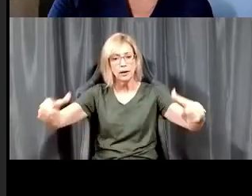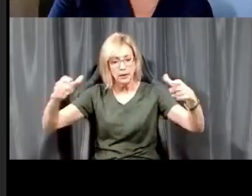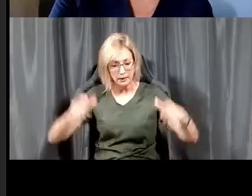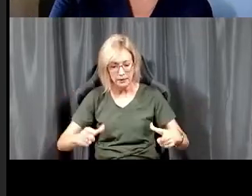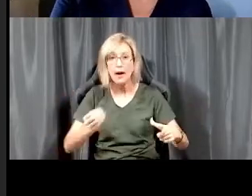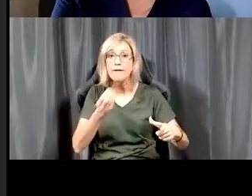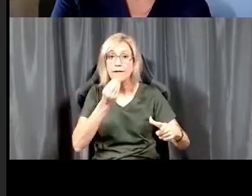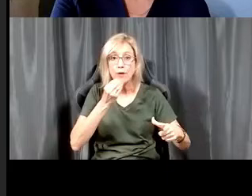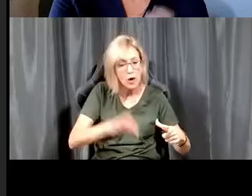Blowing bubbles.